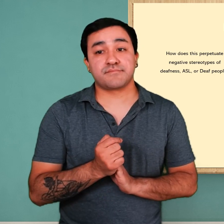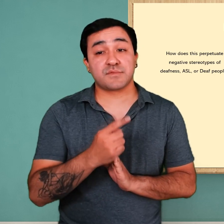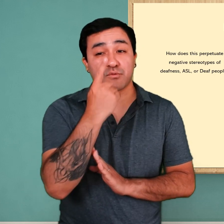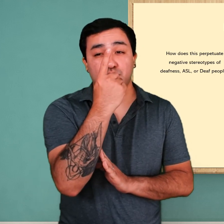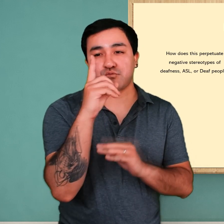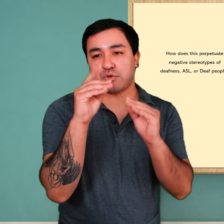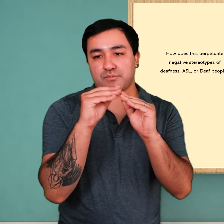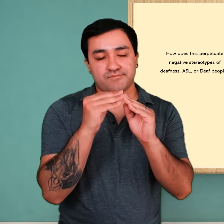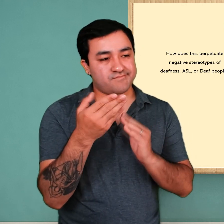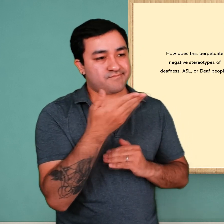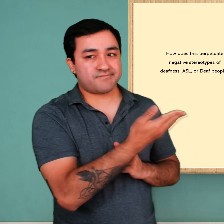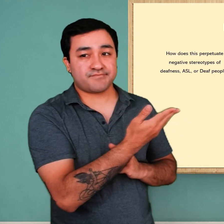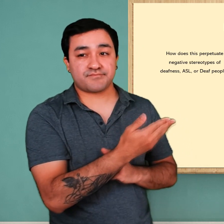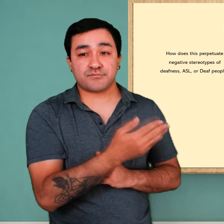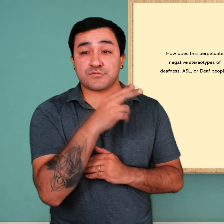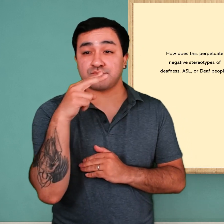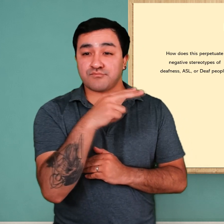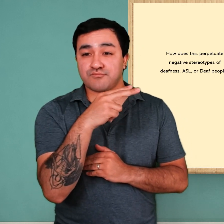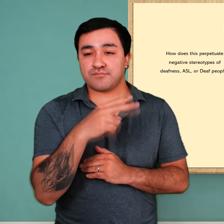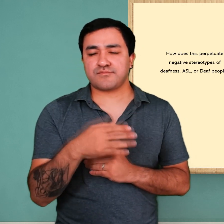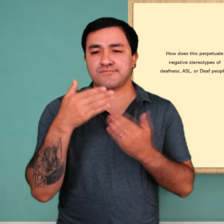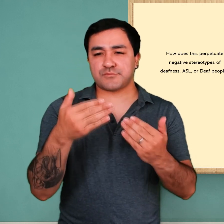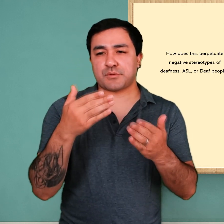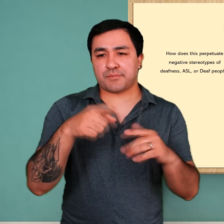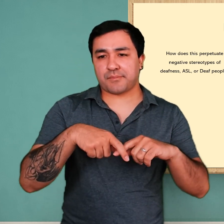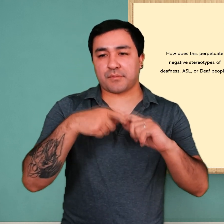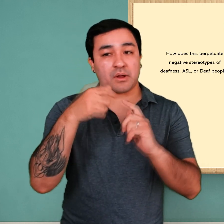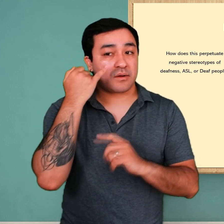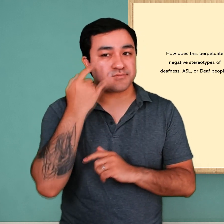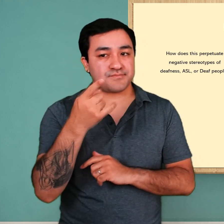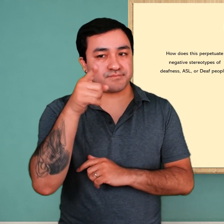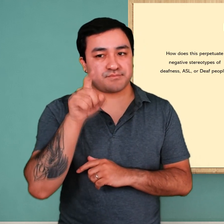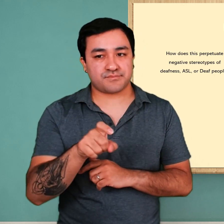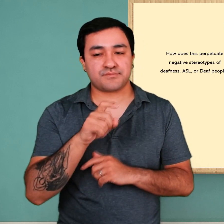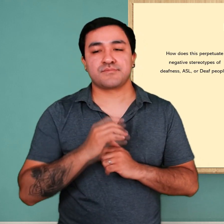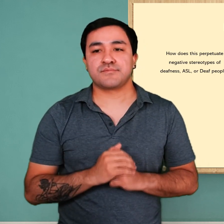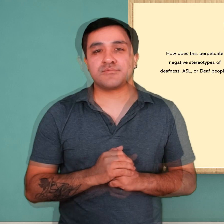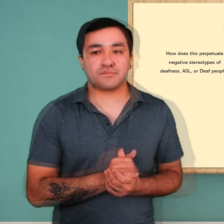Let’s look at one more example. Again, pause the video if you need to.